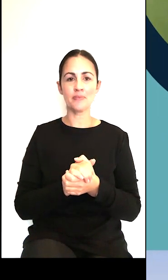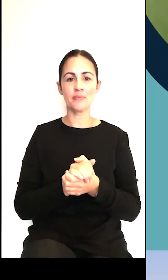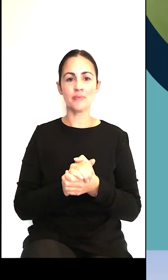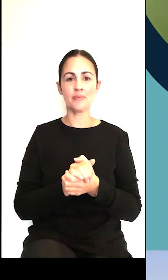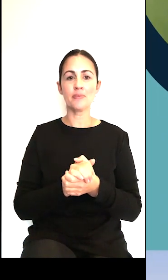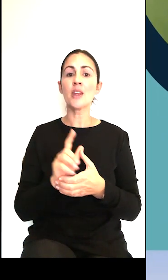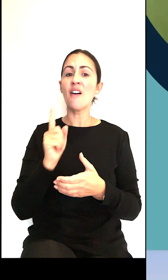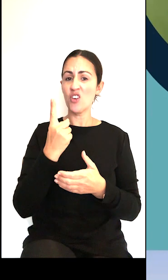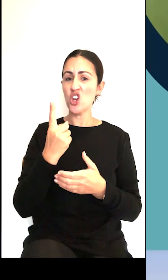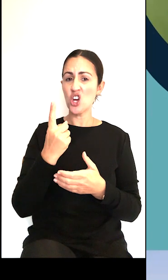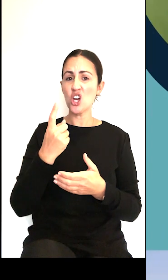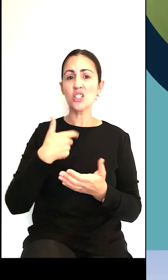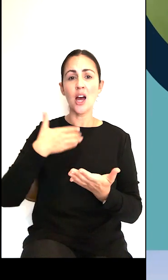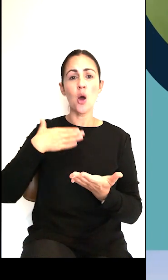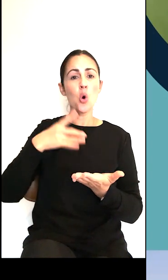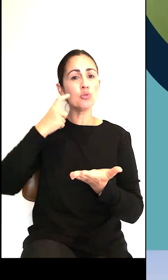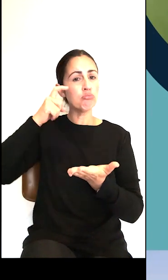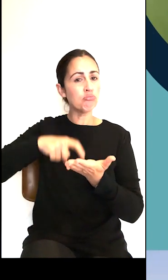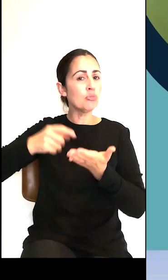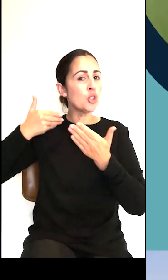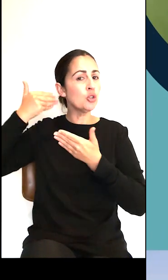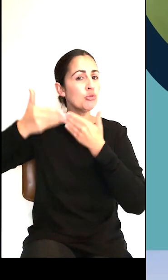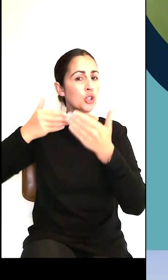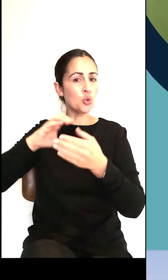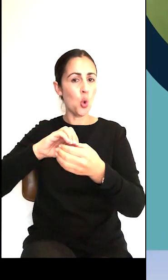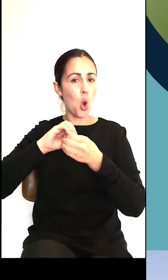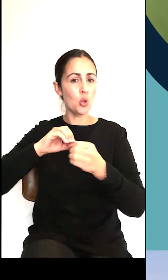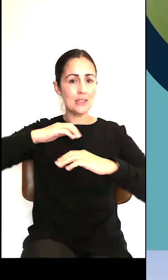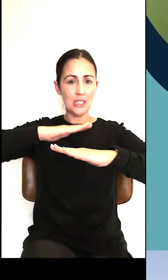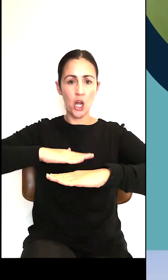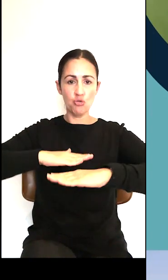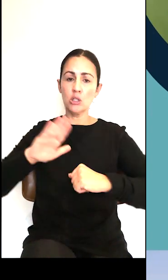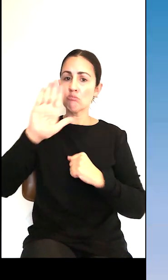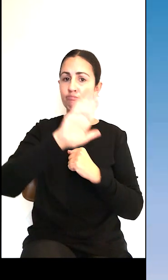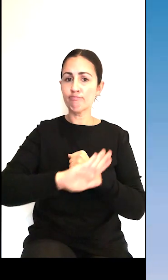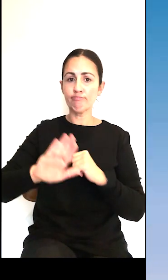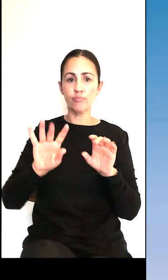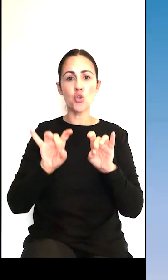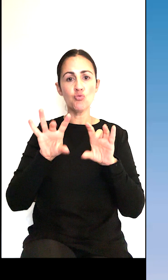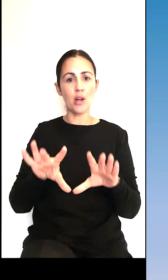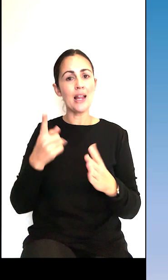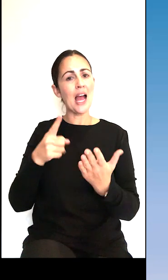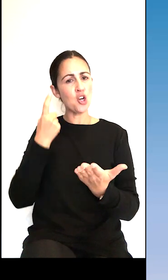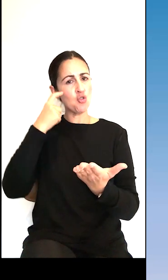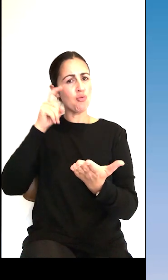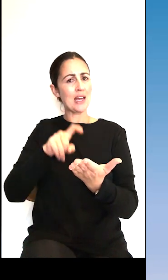I'd firstly like to begin by acknowledging the Traditional owners of country throughout Australia and recognising the continuing connection to Lands,